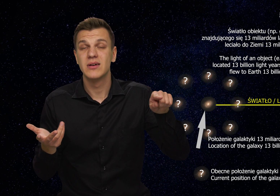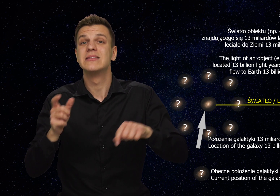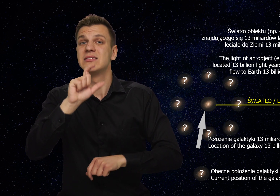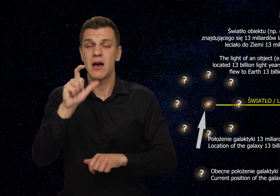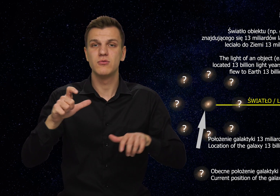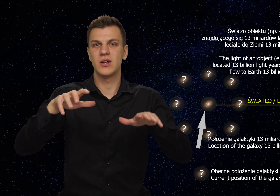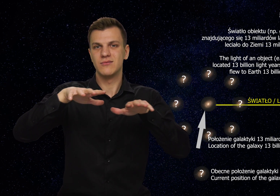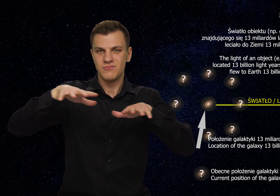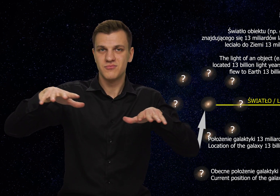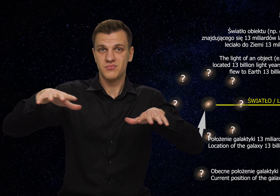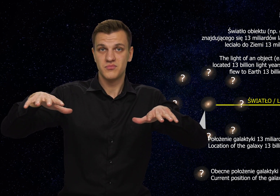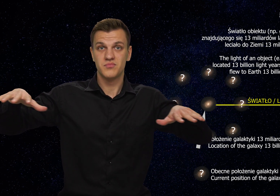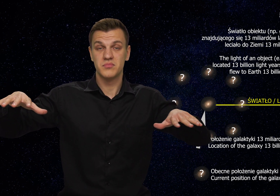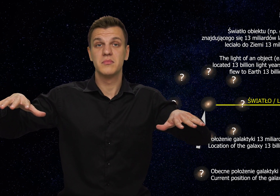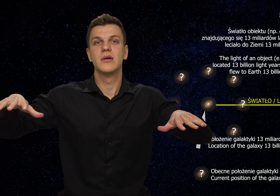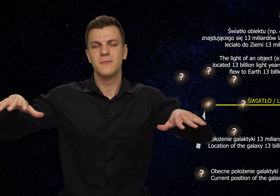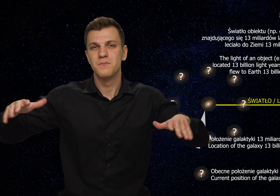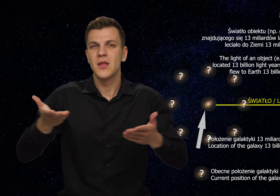because the cosmos is expanding all the time.